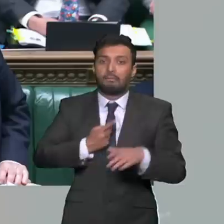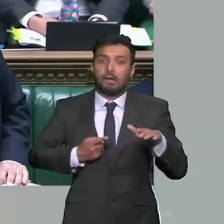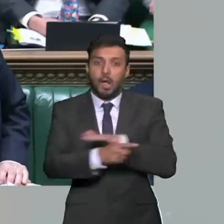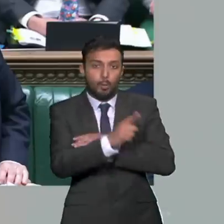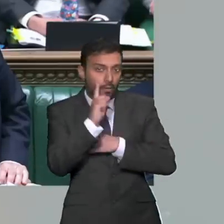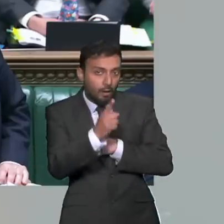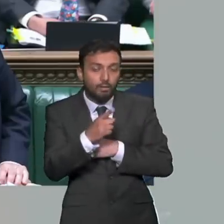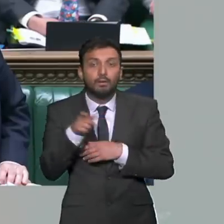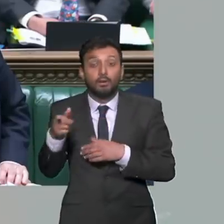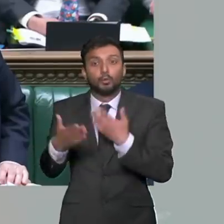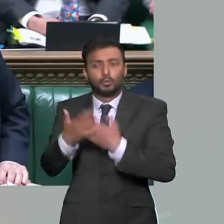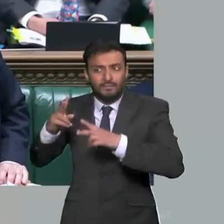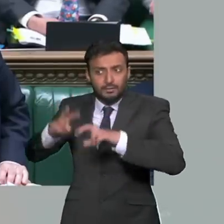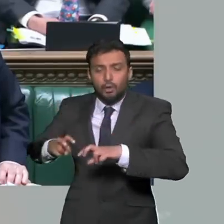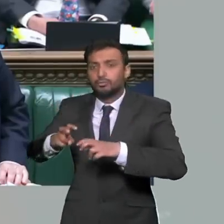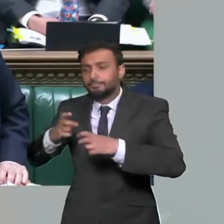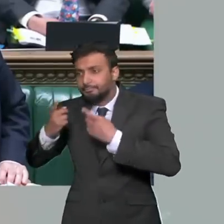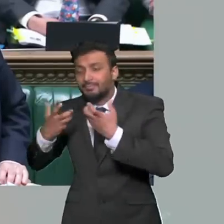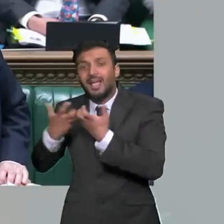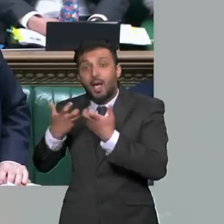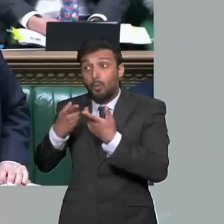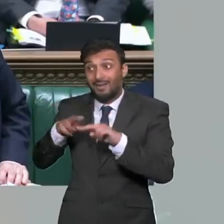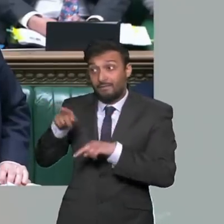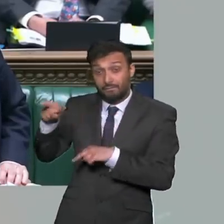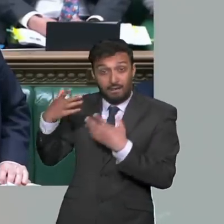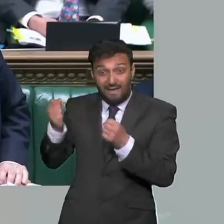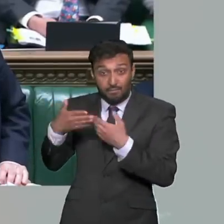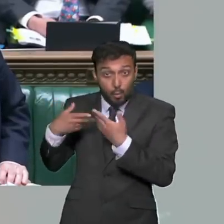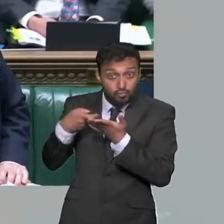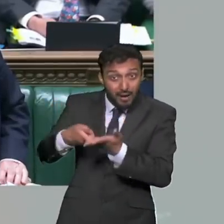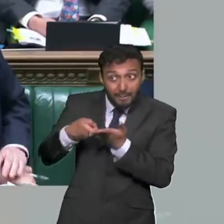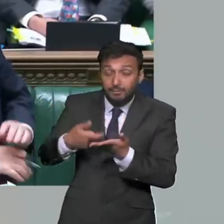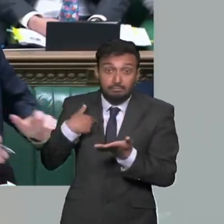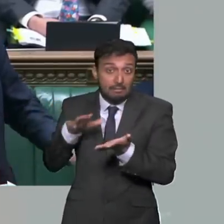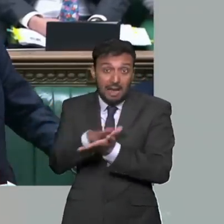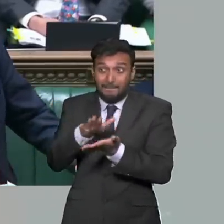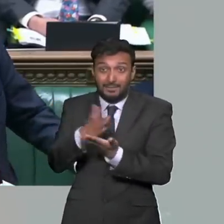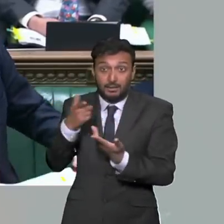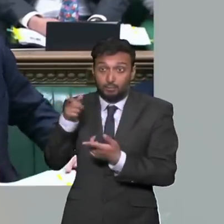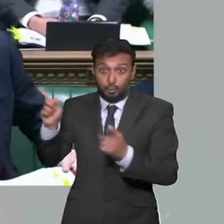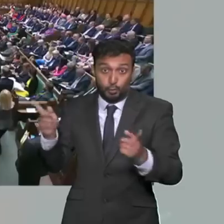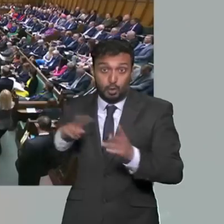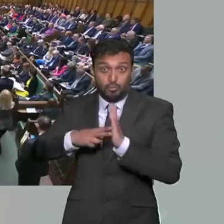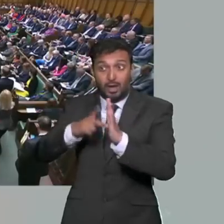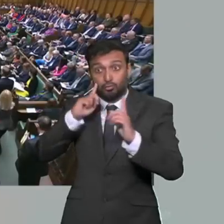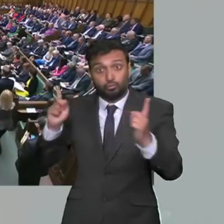Lady has further representations to make on that point, I will be very happy to ensure she gets a meeting with a Minister in the Department for Levelling Up, Housing and Communities.